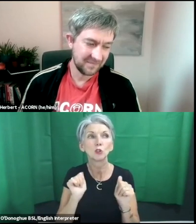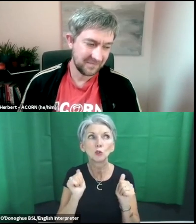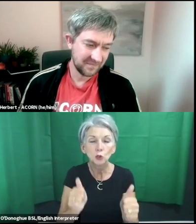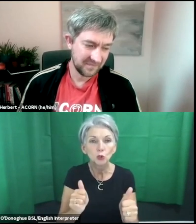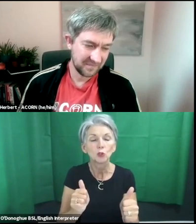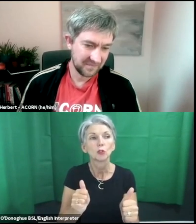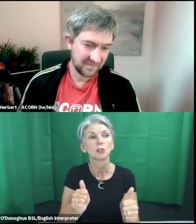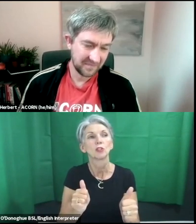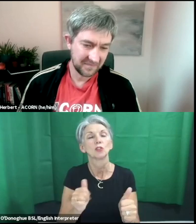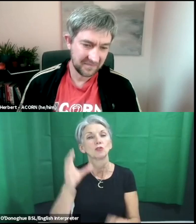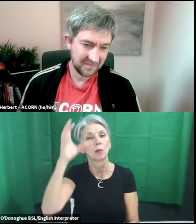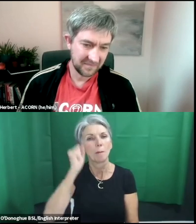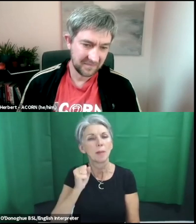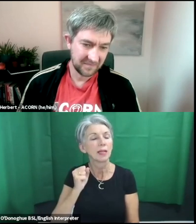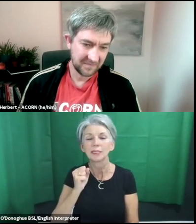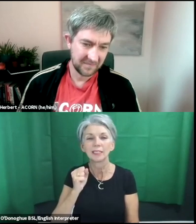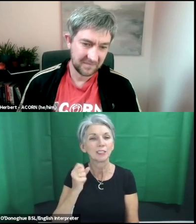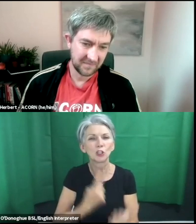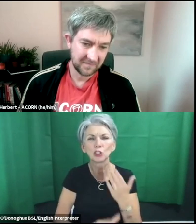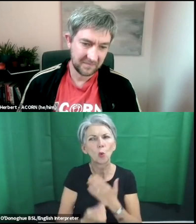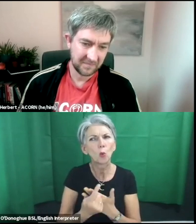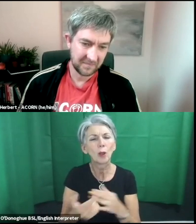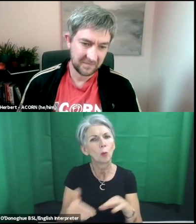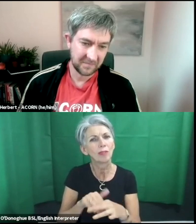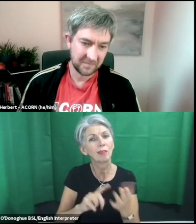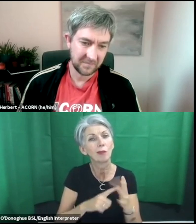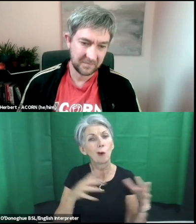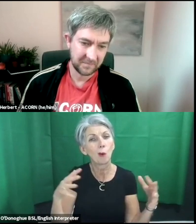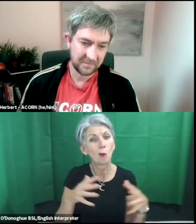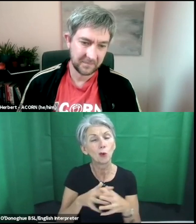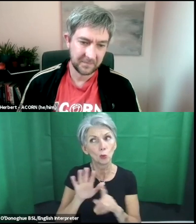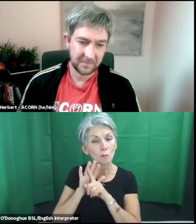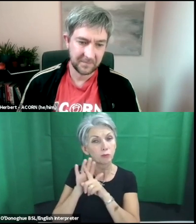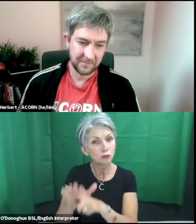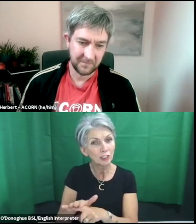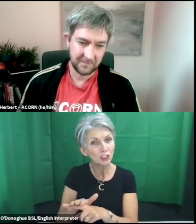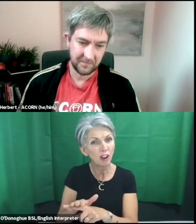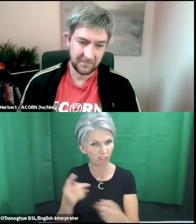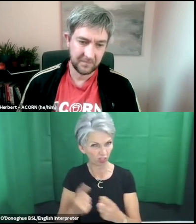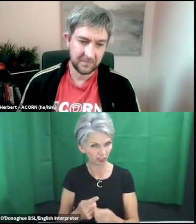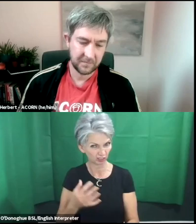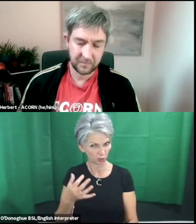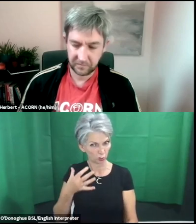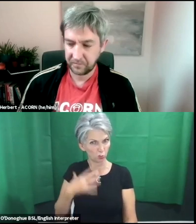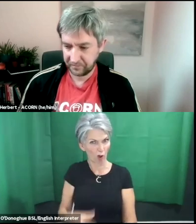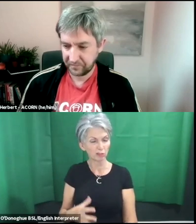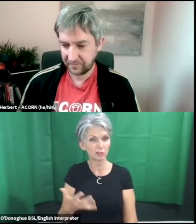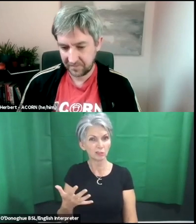It's also good to remember that it's not just down to what's in the law. It's also, sometimes you could pressure for things you just want, it doesn't